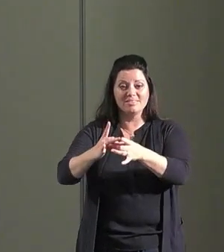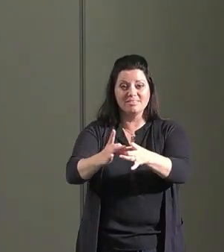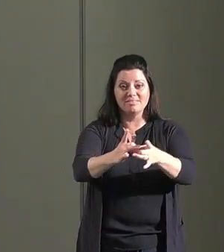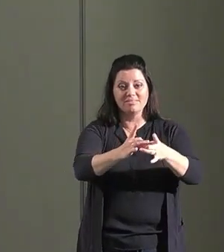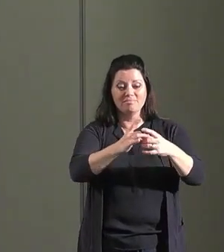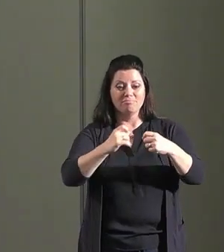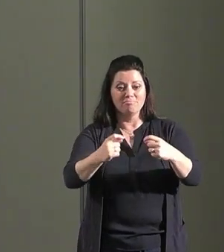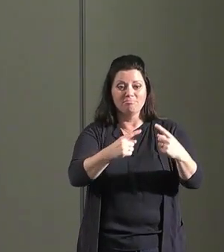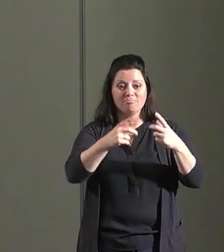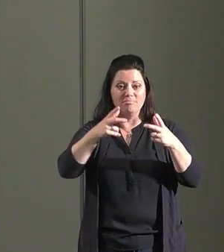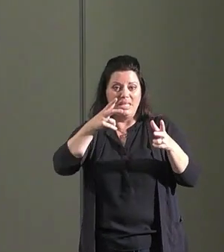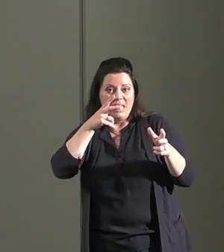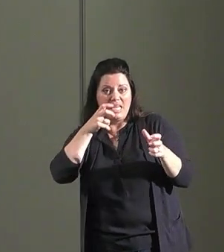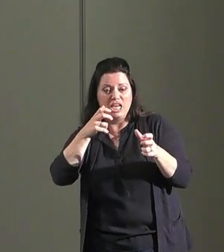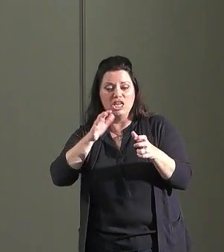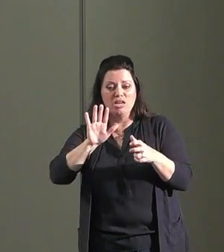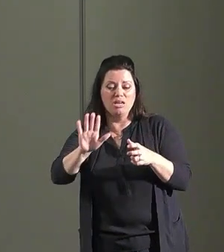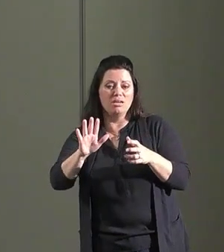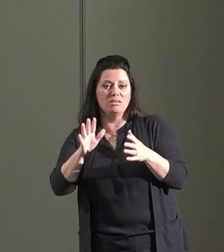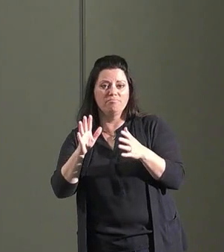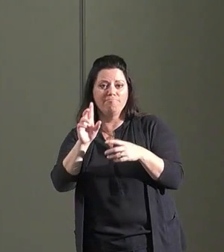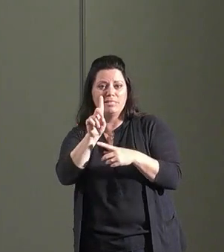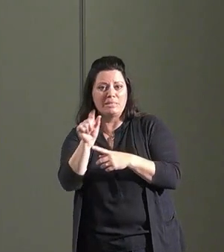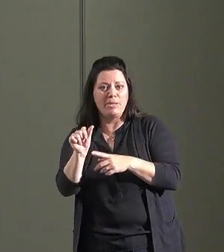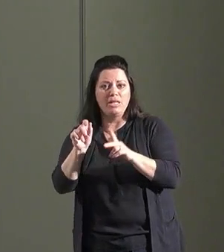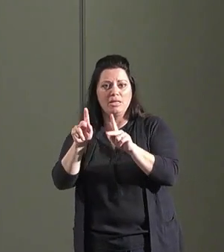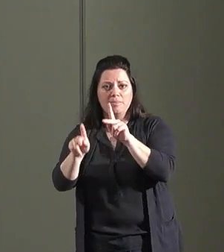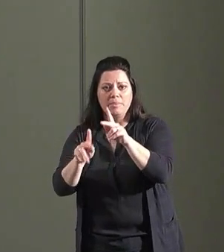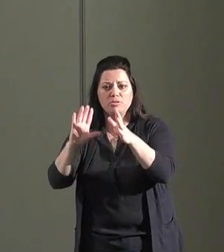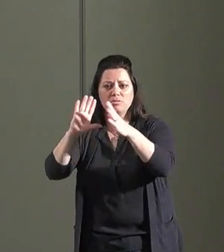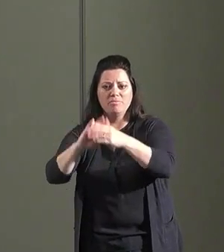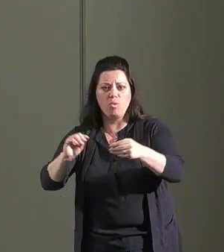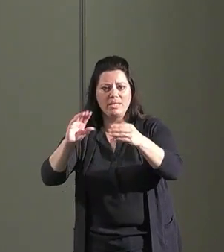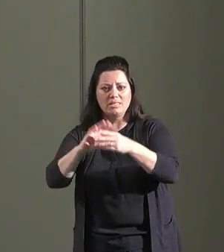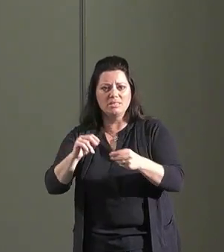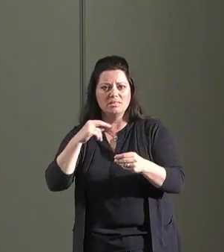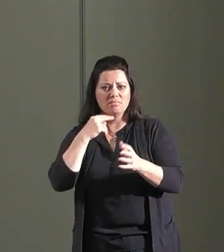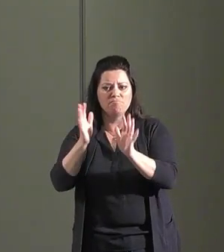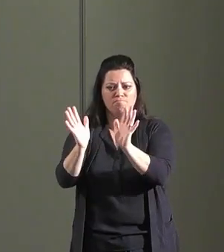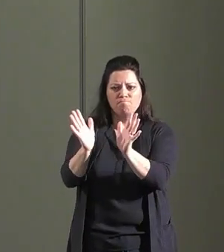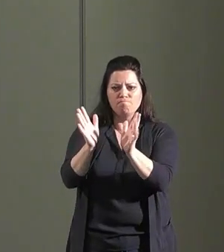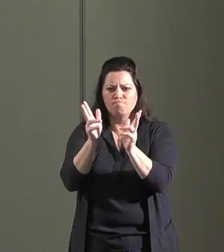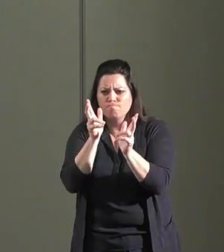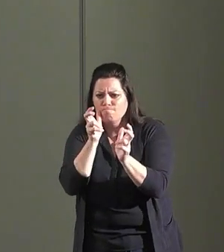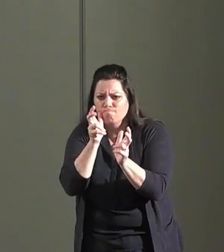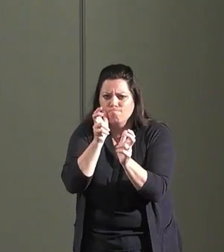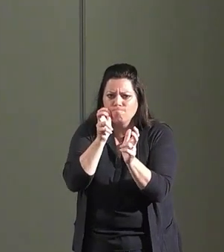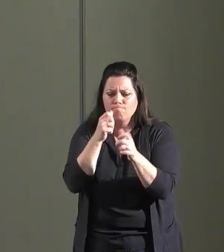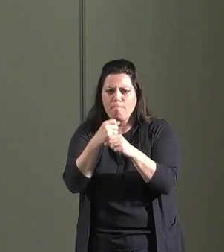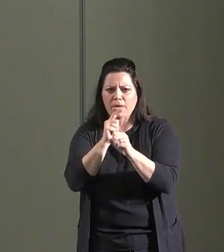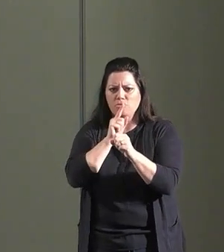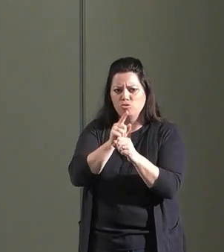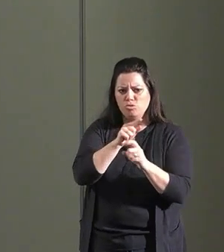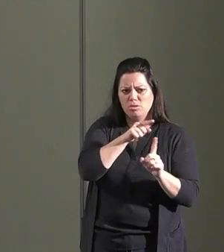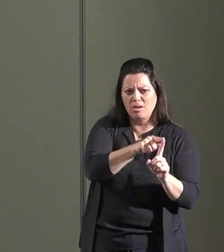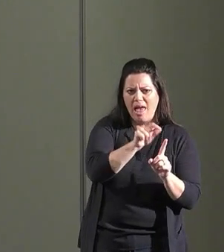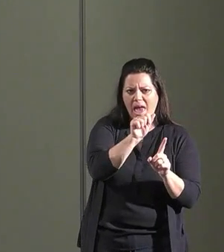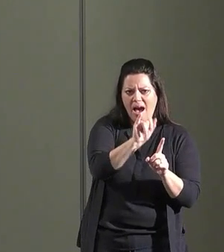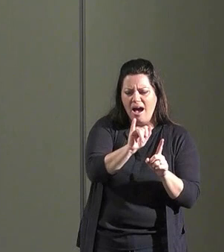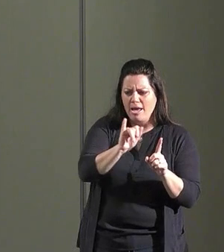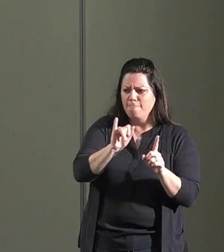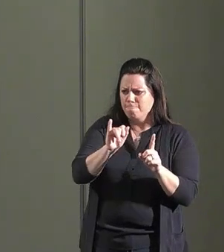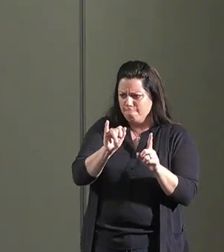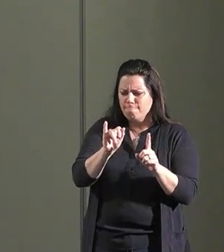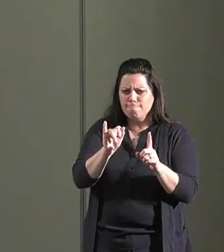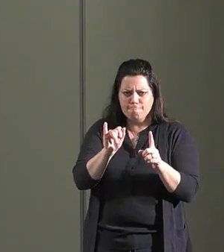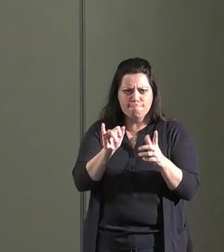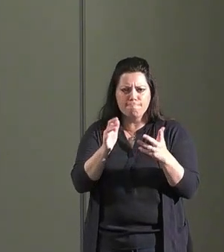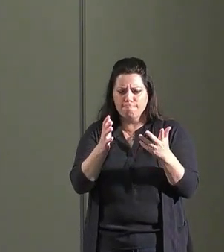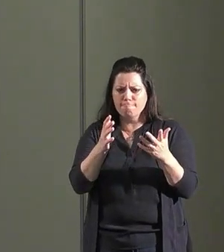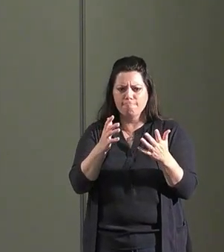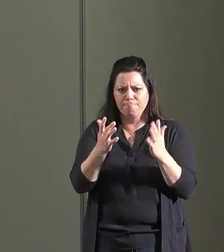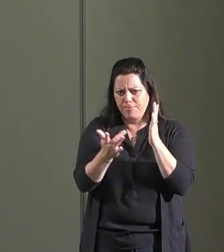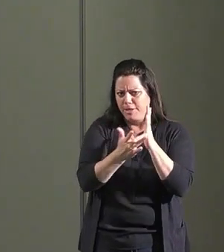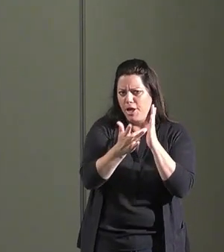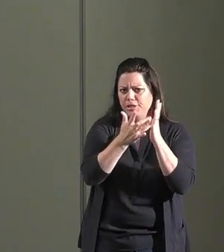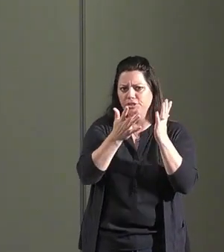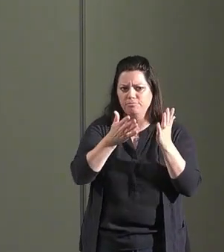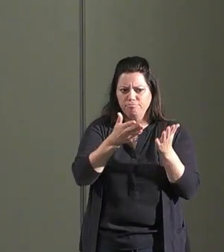voices of those with disability and advocates to make sure that AI is in -- these technologies are